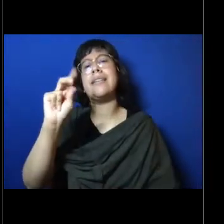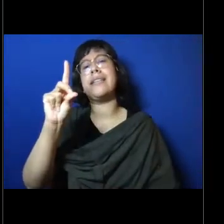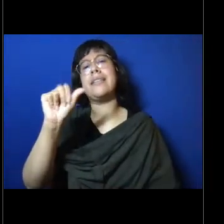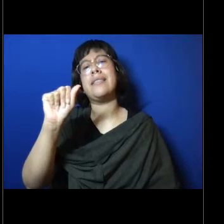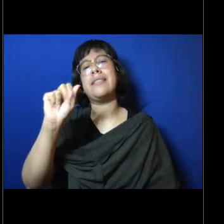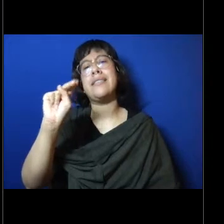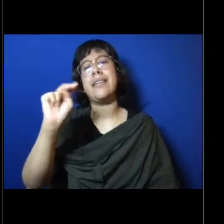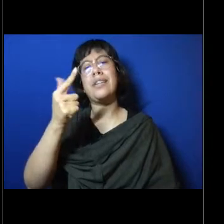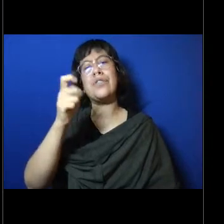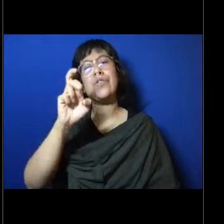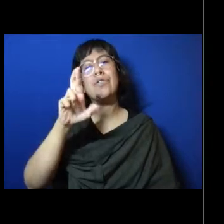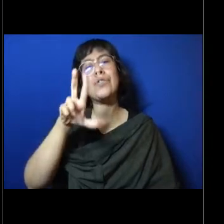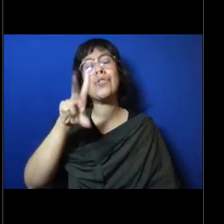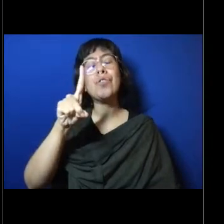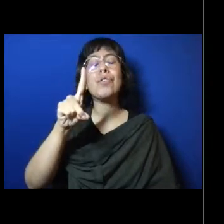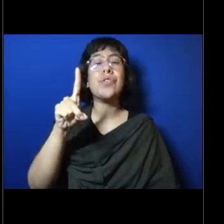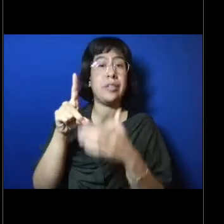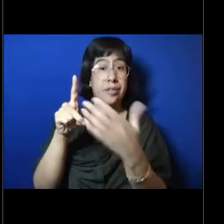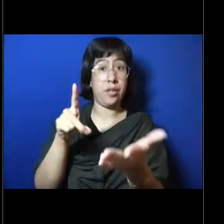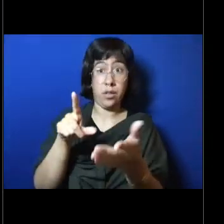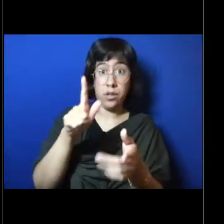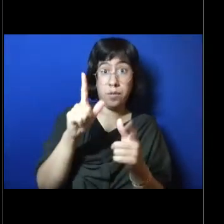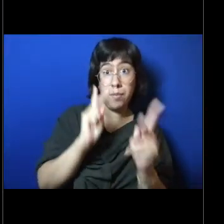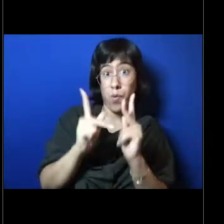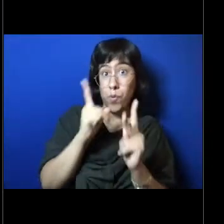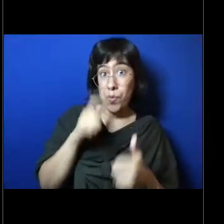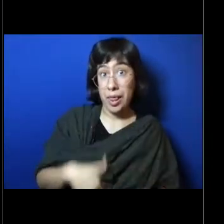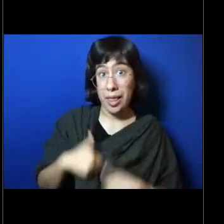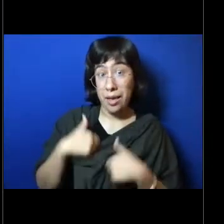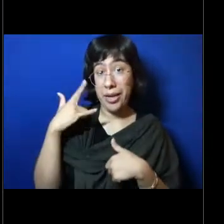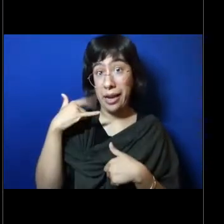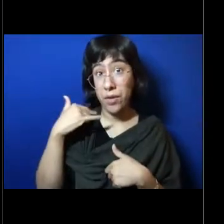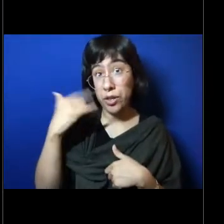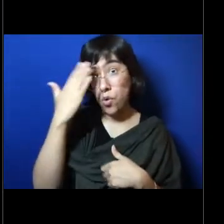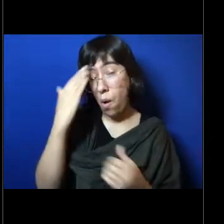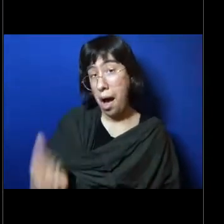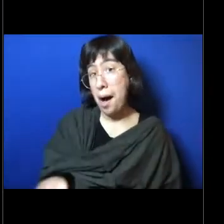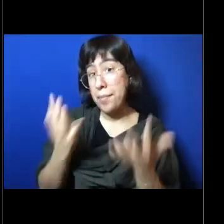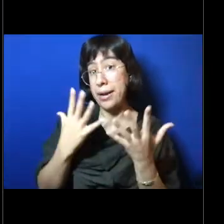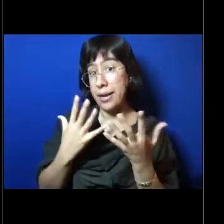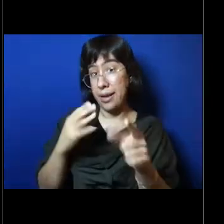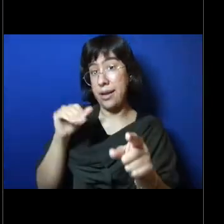particularly those from California, know how many species of abalone there are in California